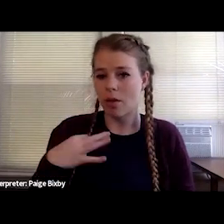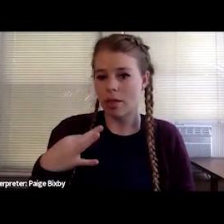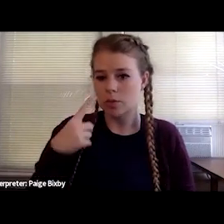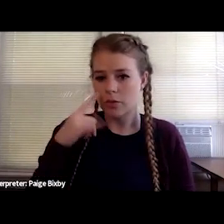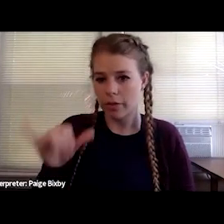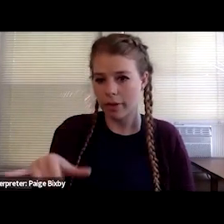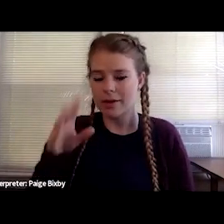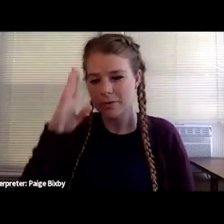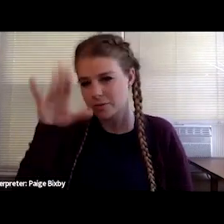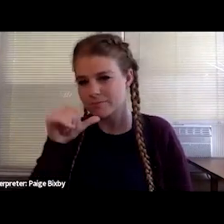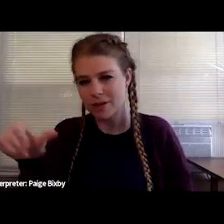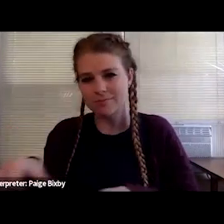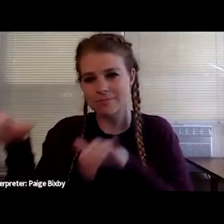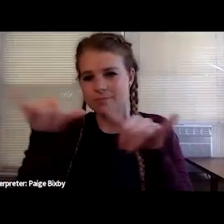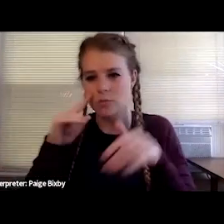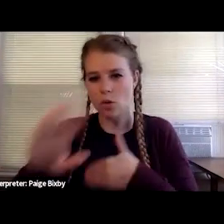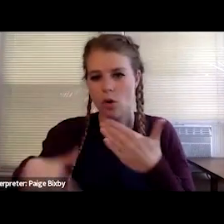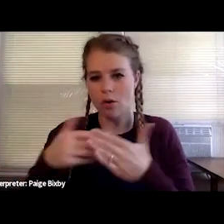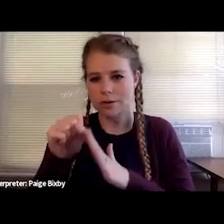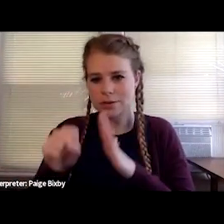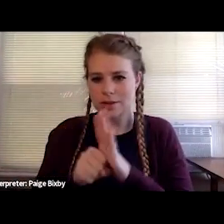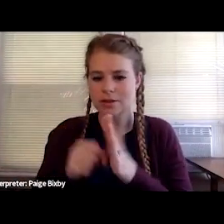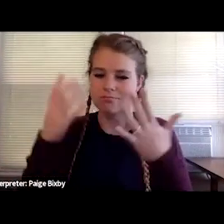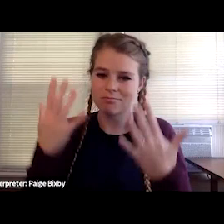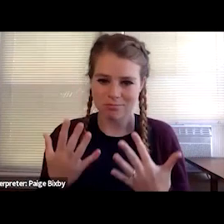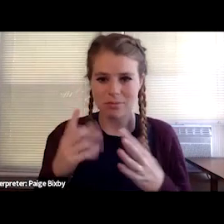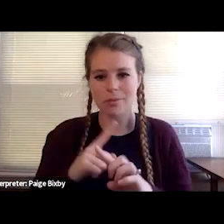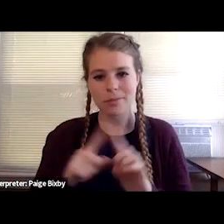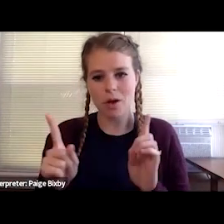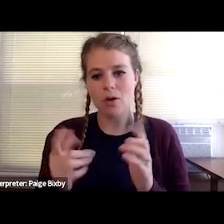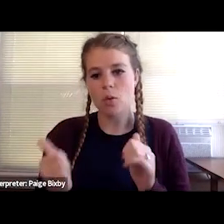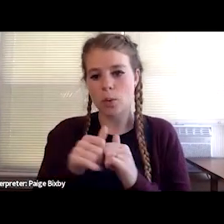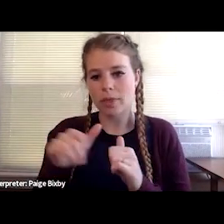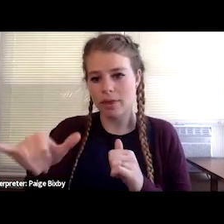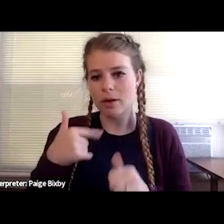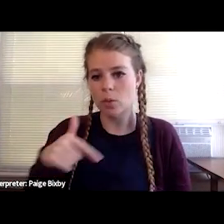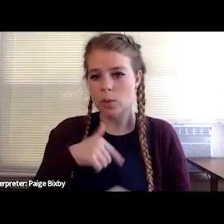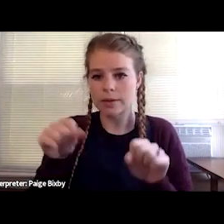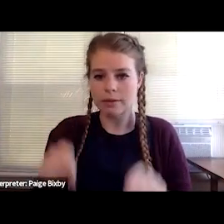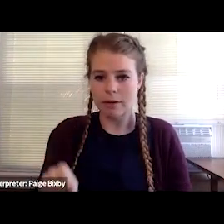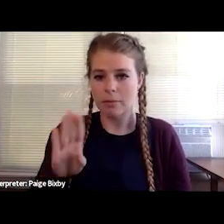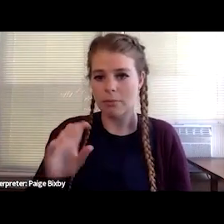for all of the states across the United States, which is unfortunate. But with that, we're actually able to bill our patient's insurance